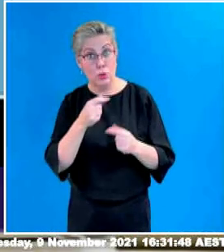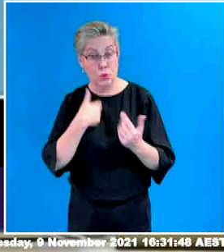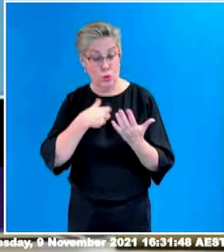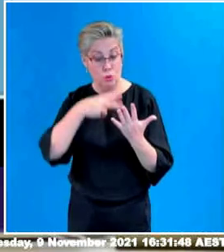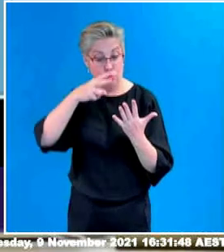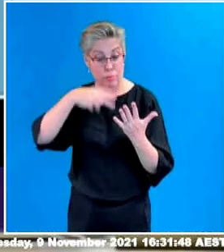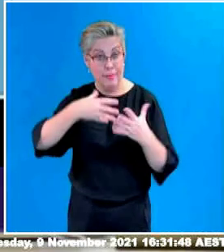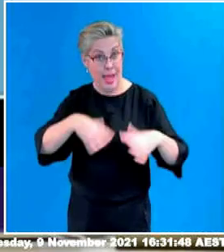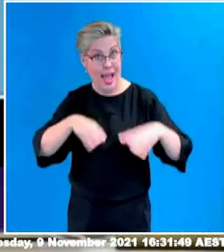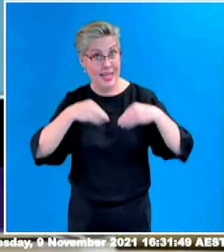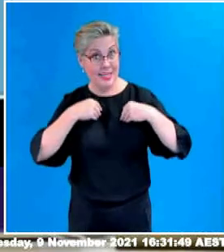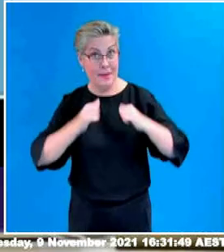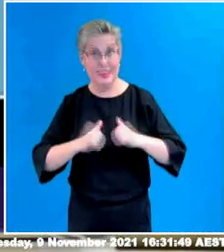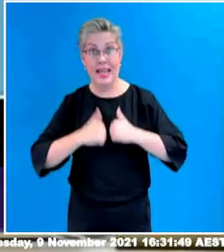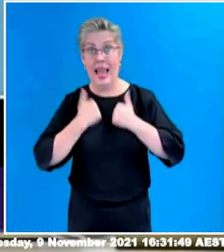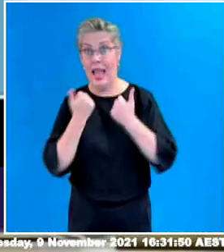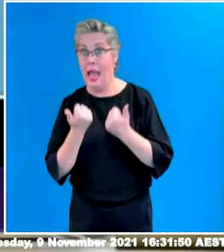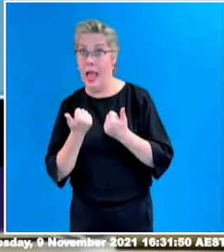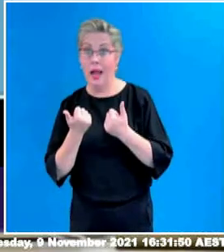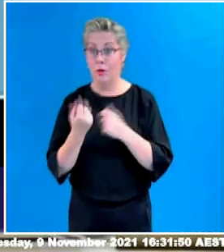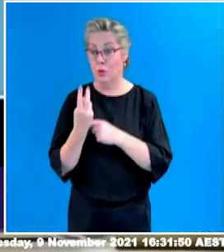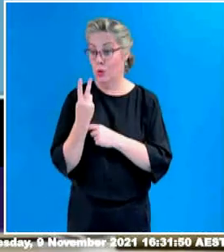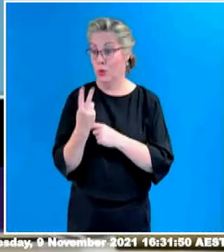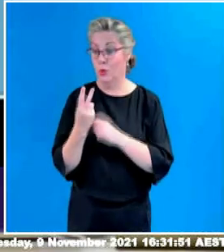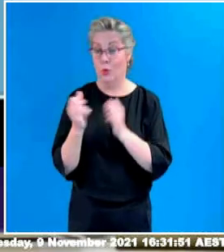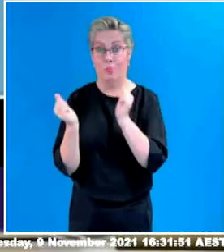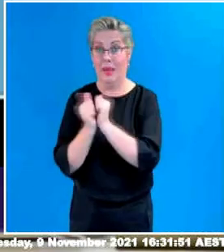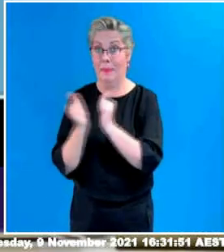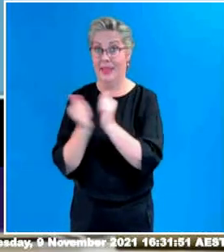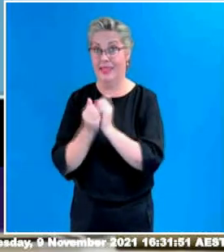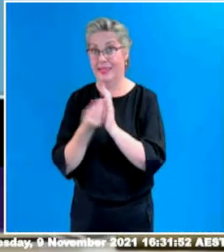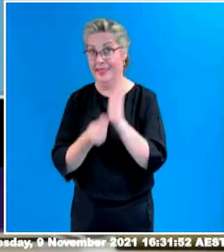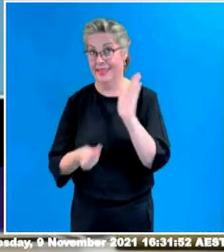tender, as I say, one and possibly two documents.